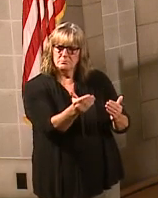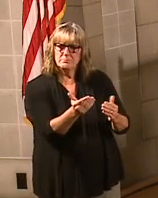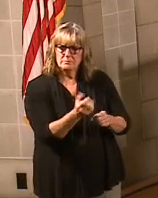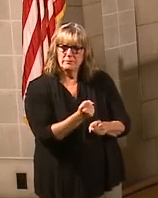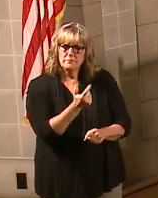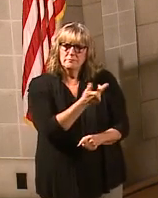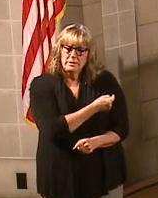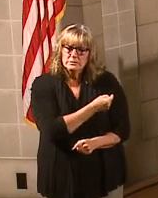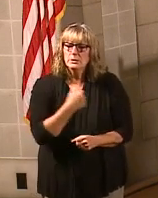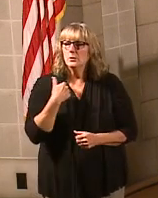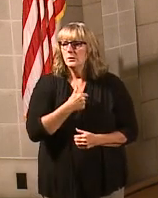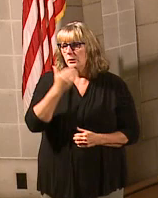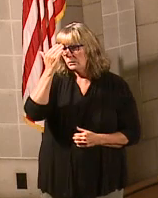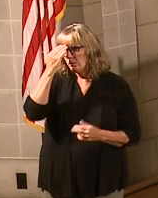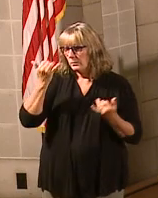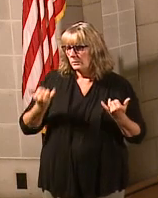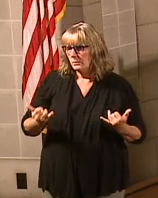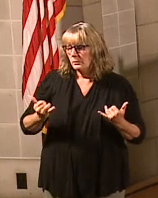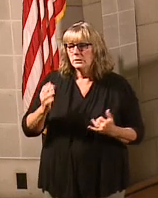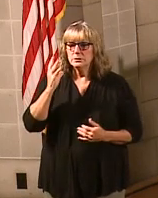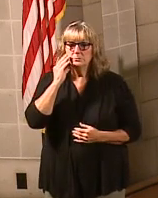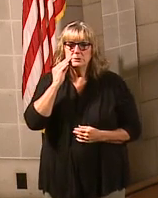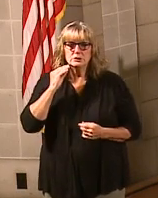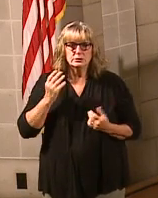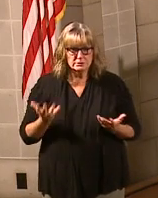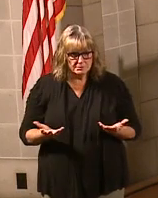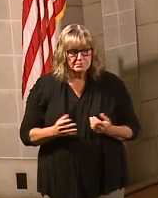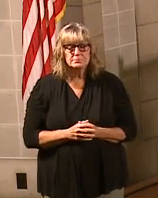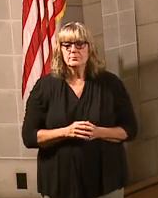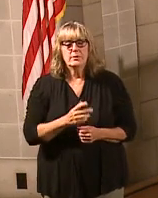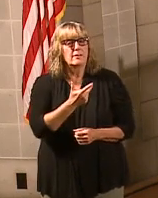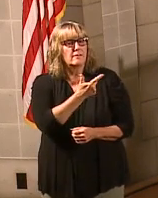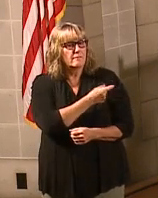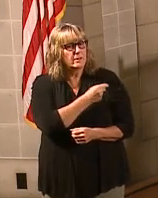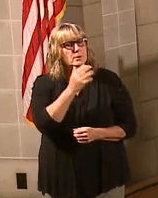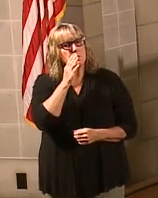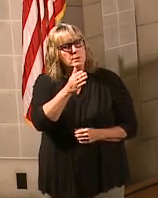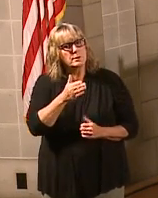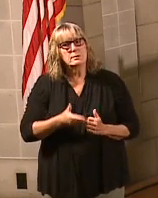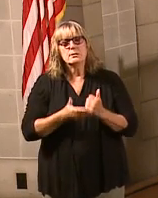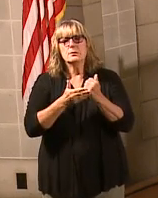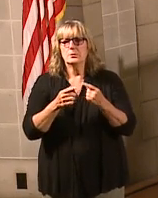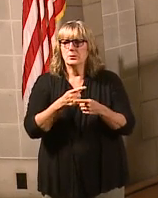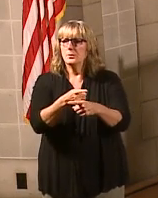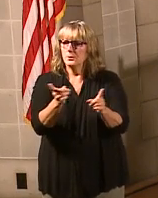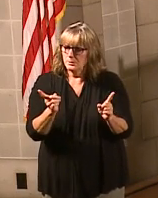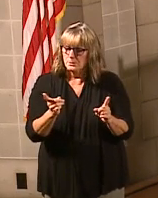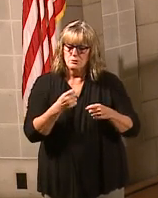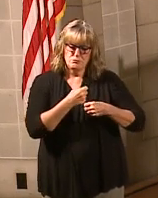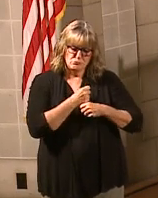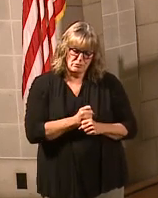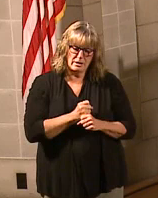BEEN VACCINATED TO GET THE